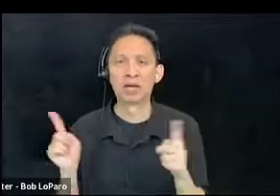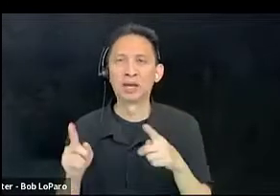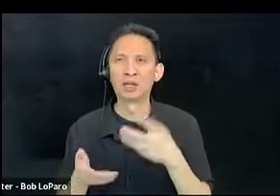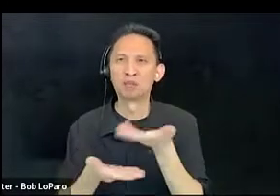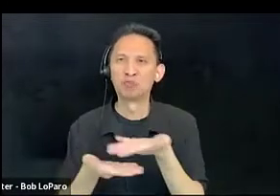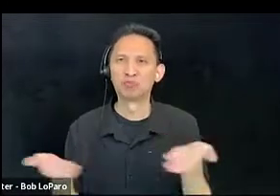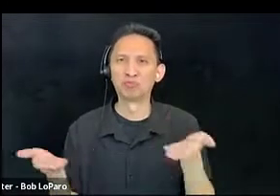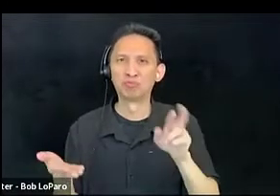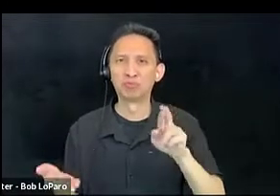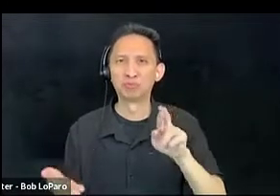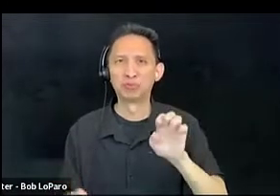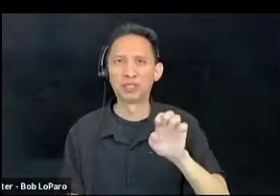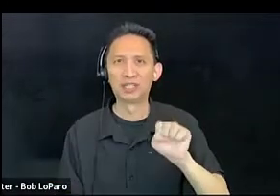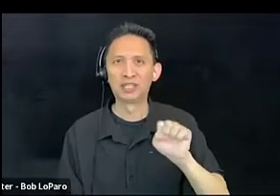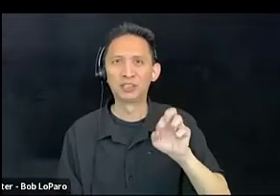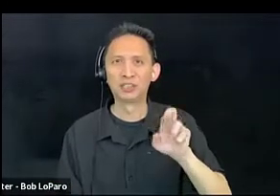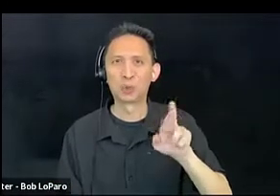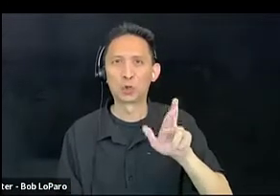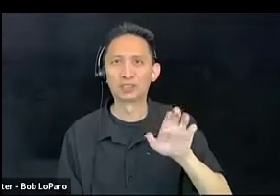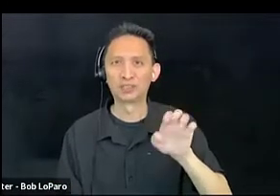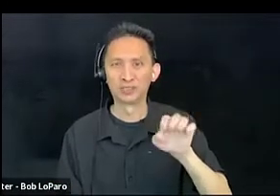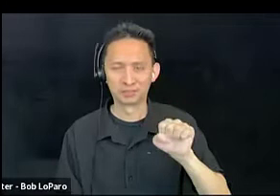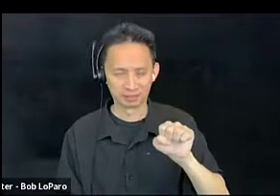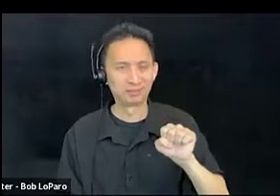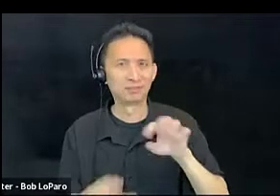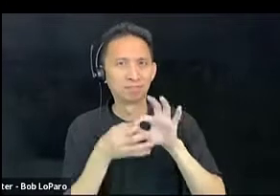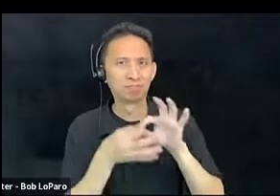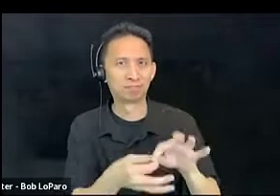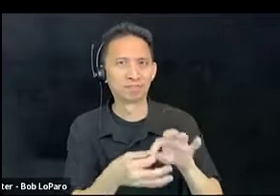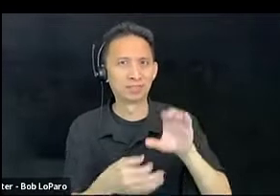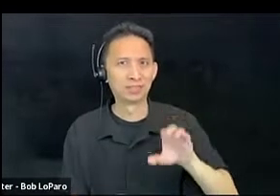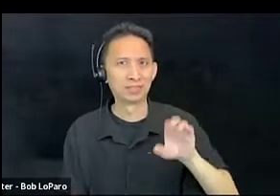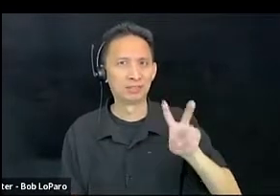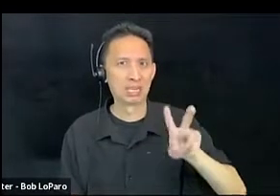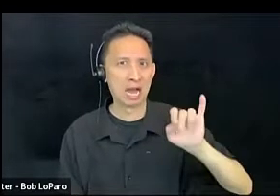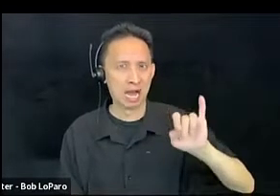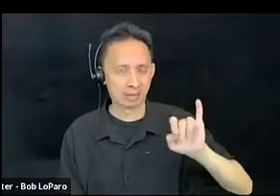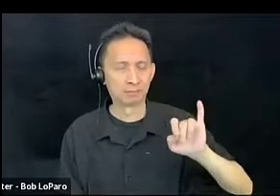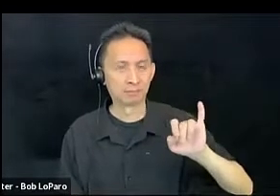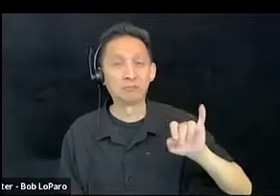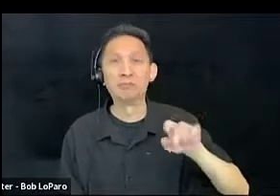So, this is just to save you the time of having to re-explain all of this stuff yourself.